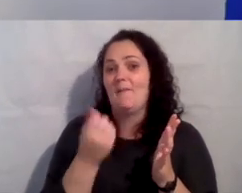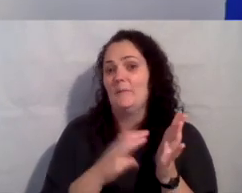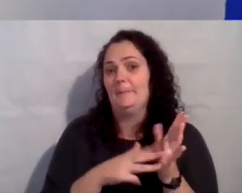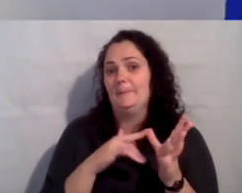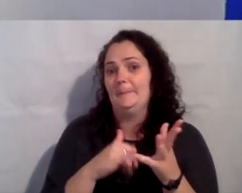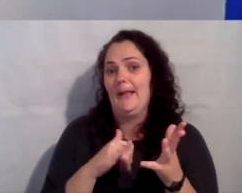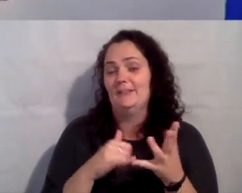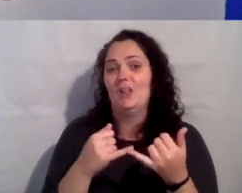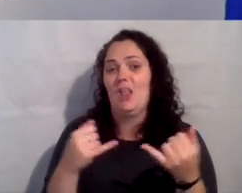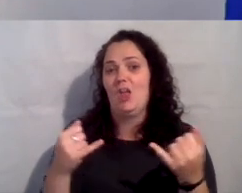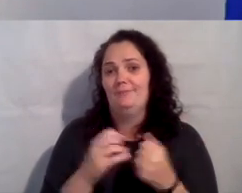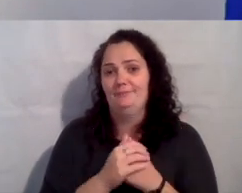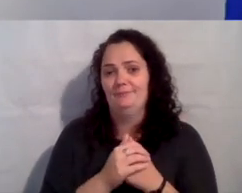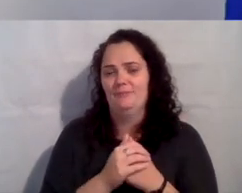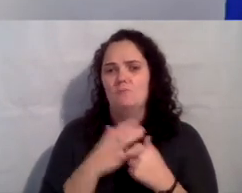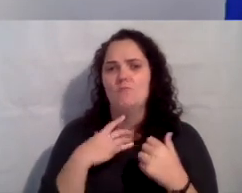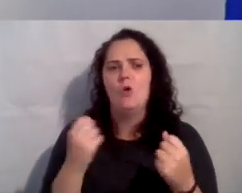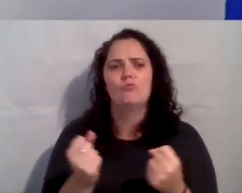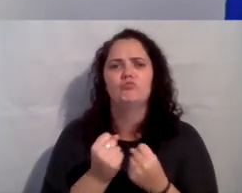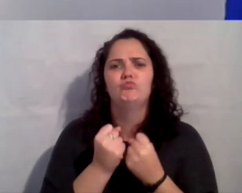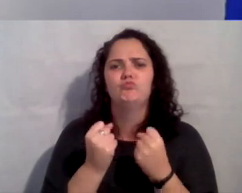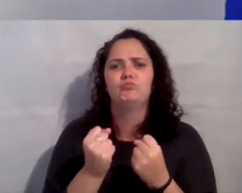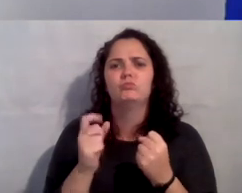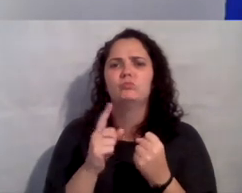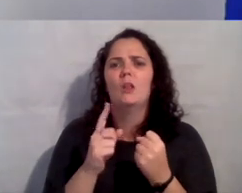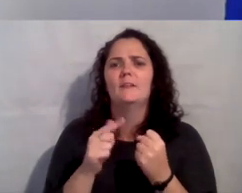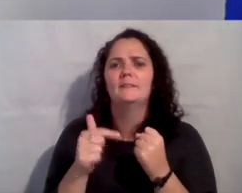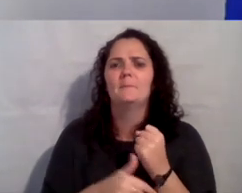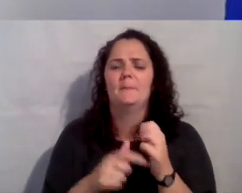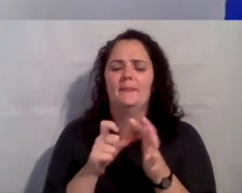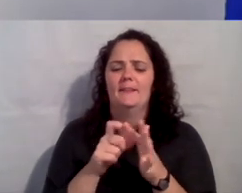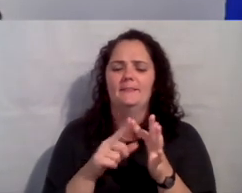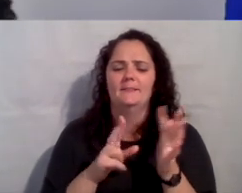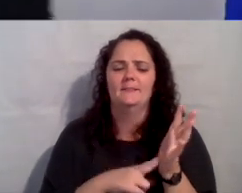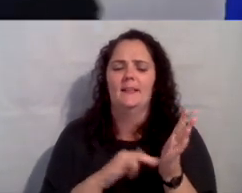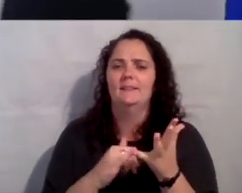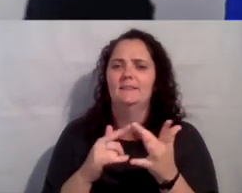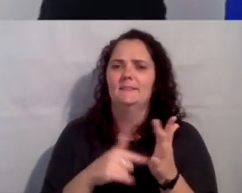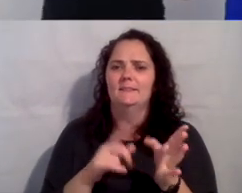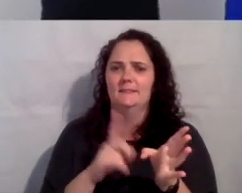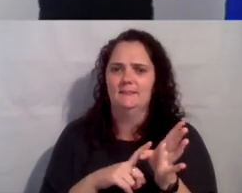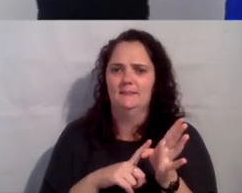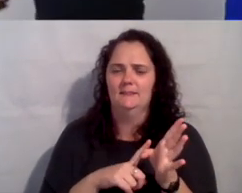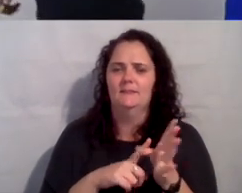build up some density and the density of lines that you create is going to be mirrored in the density of the experience